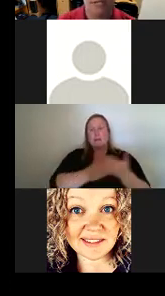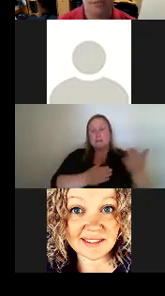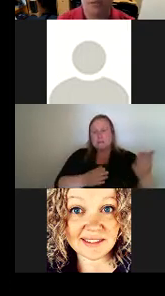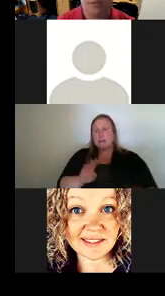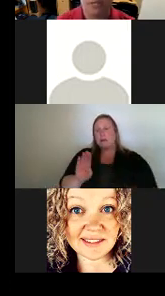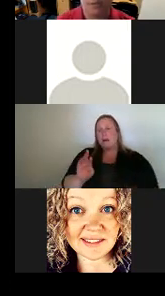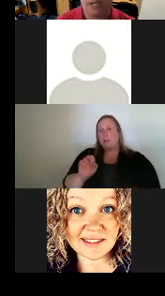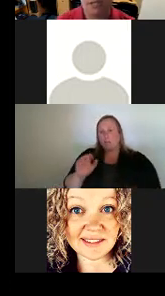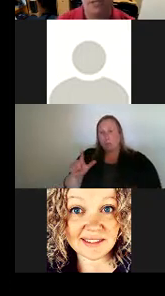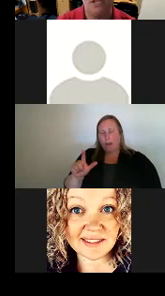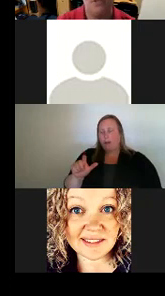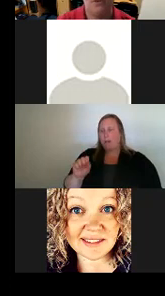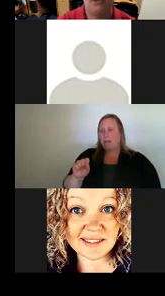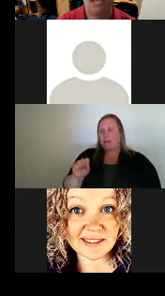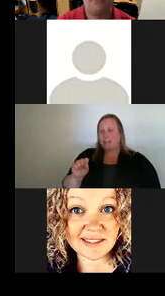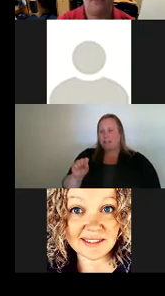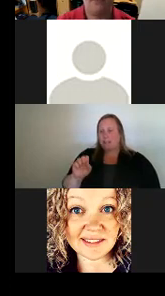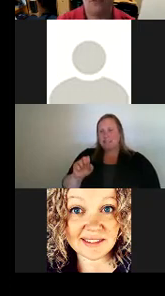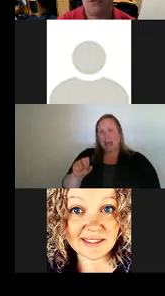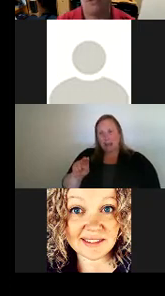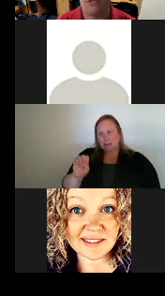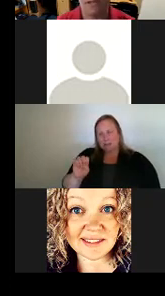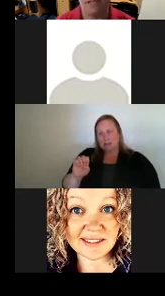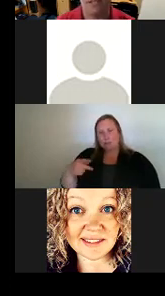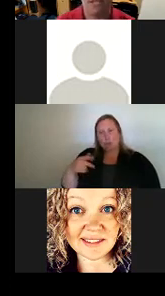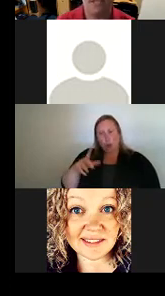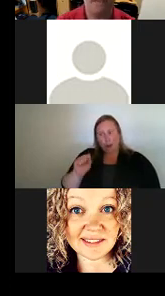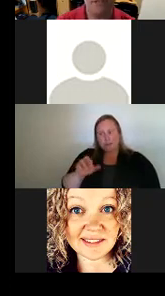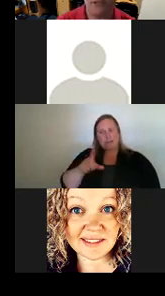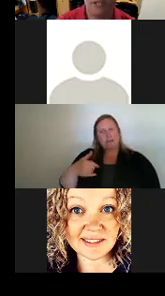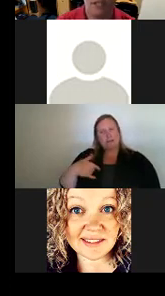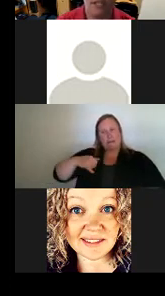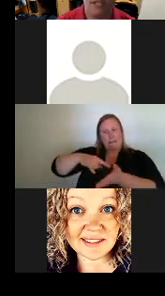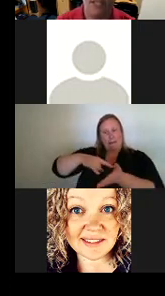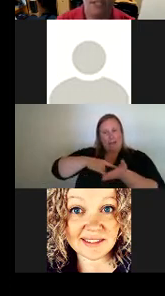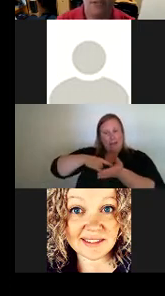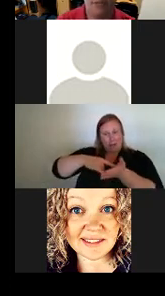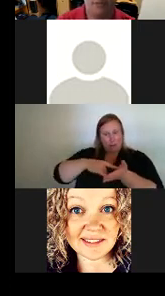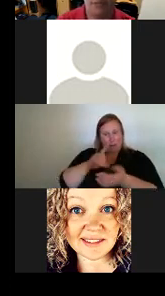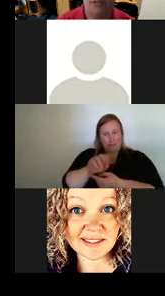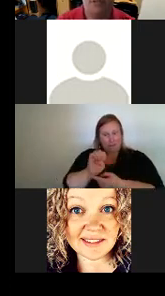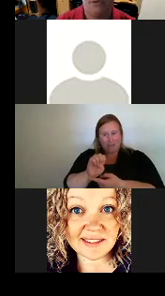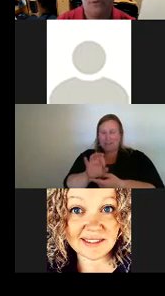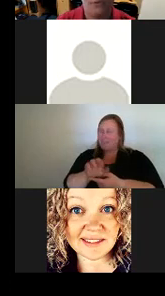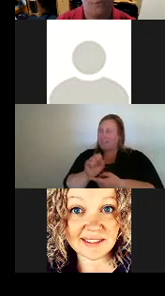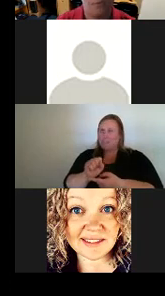ARE ANDROID DEVICES AND THE FEATURE SET IS INCREDIBLE, SO YOU CAN DO MUCH MORE.